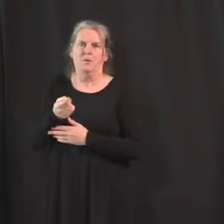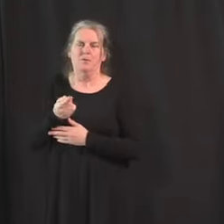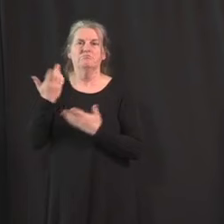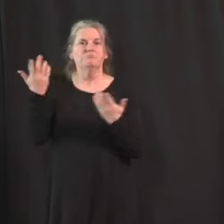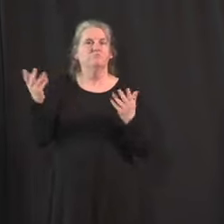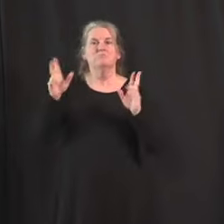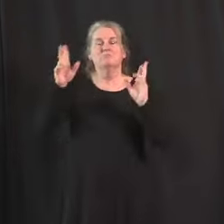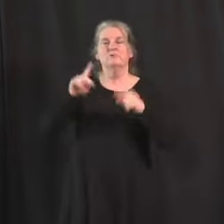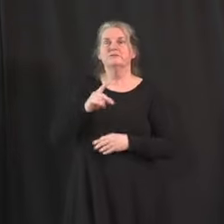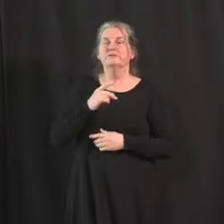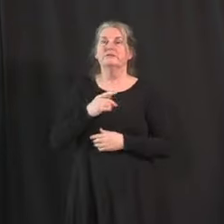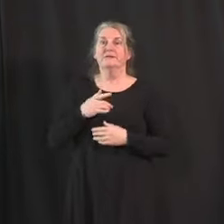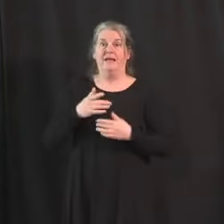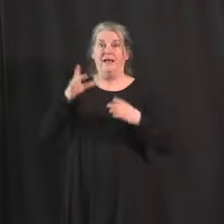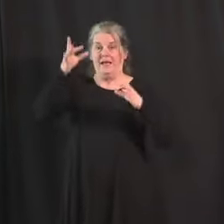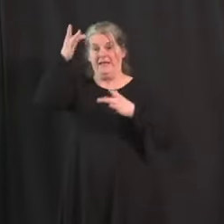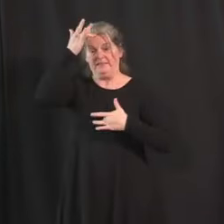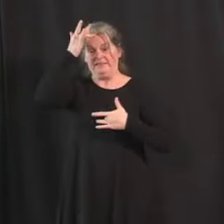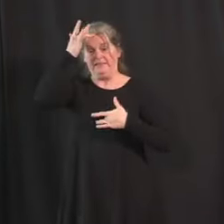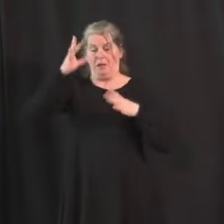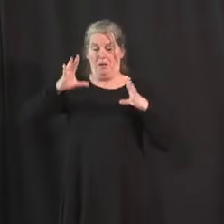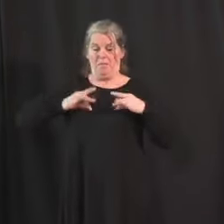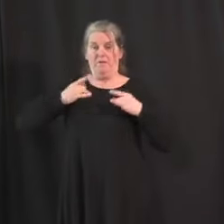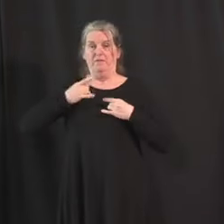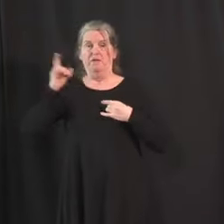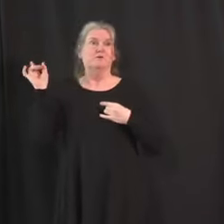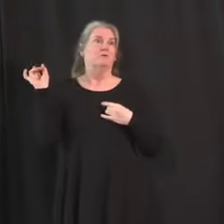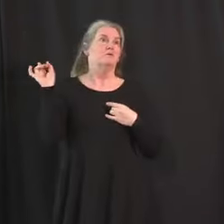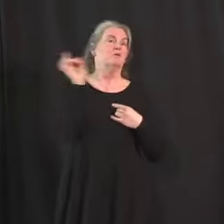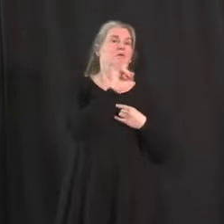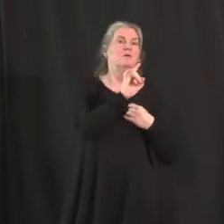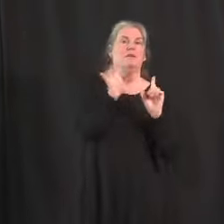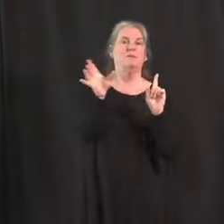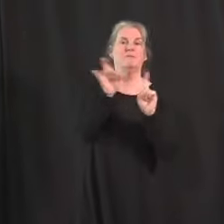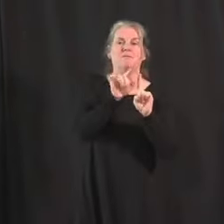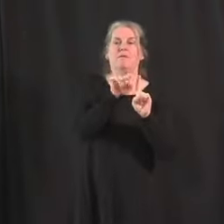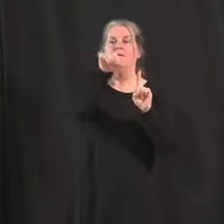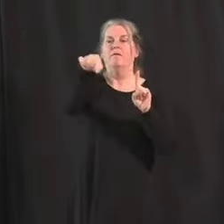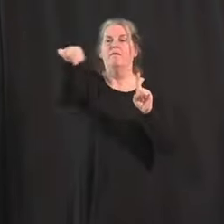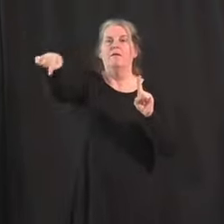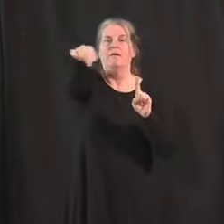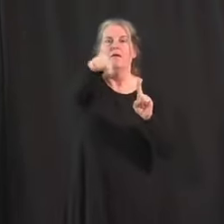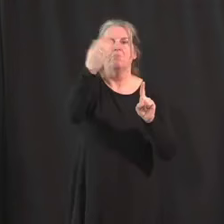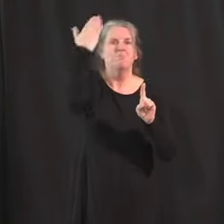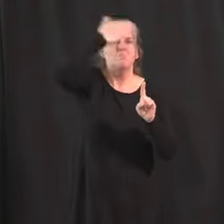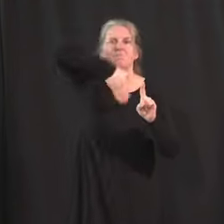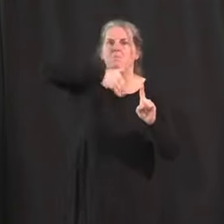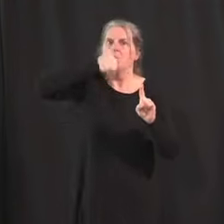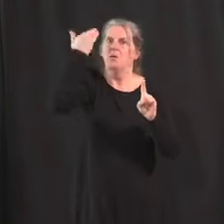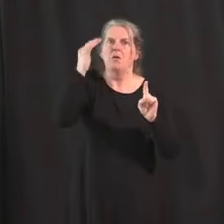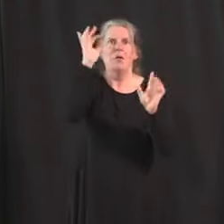AN OUTBREAK OR CLUSTER THAT COULD AFFECT ANY NUMBER OF PEOPLE, PERHAPS A FEW, PERHAPS DOZENS.